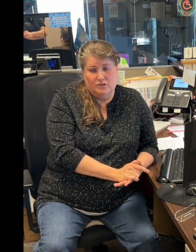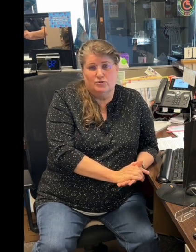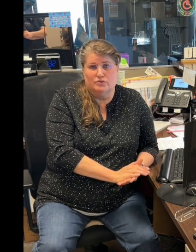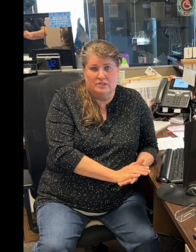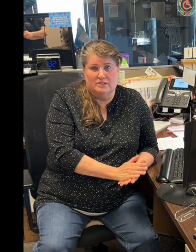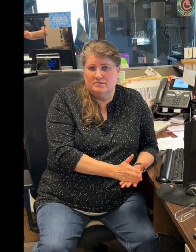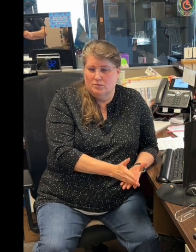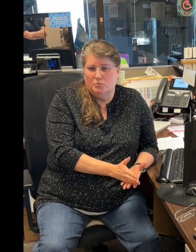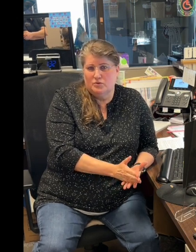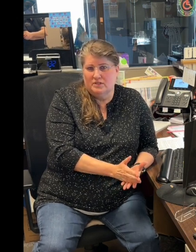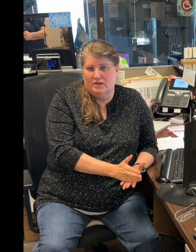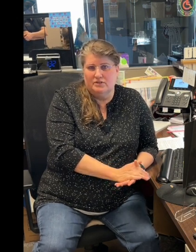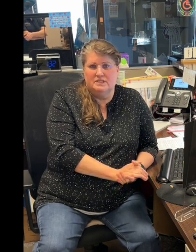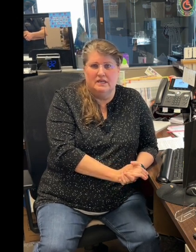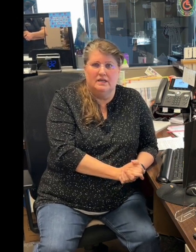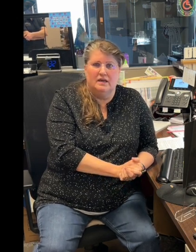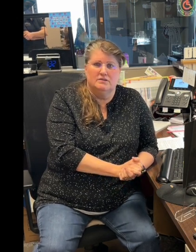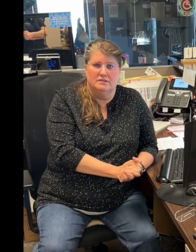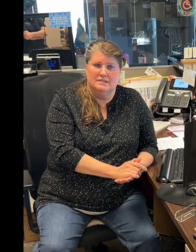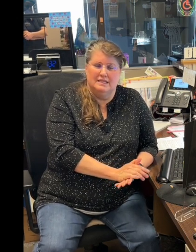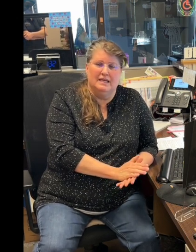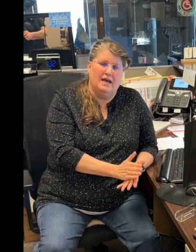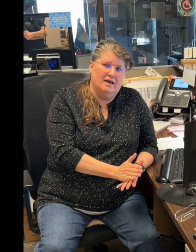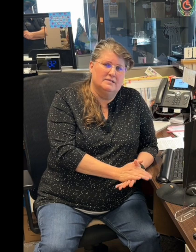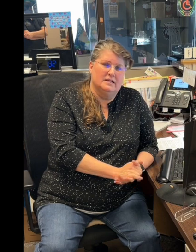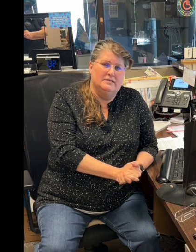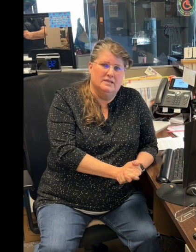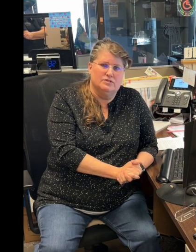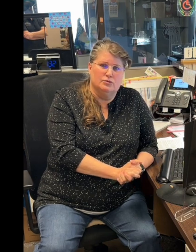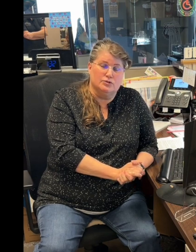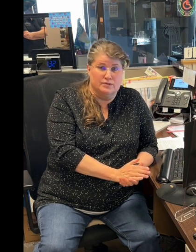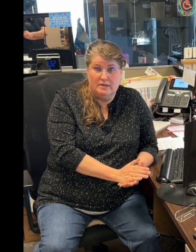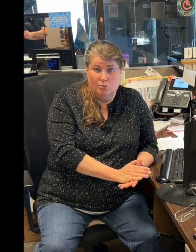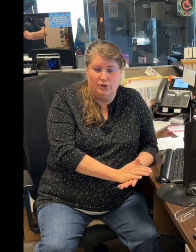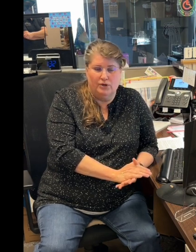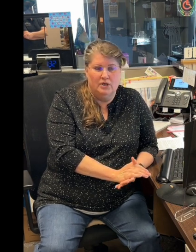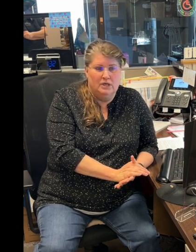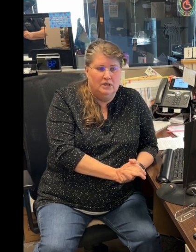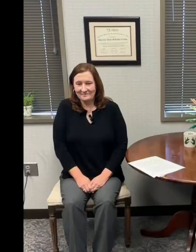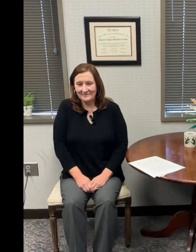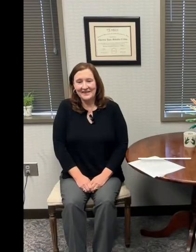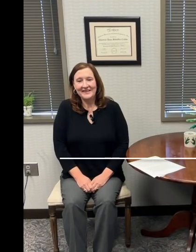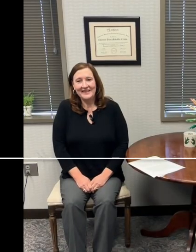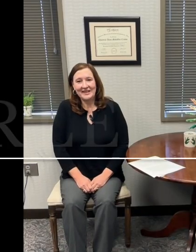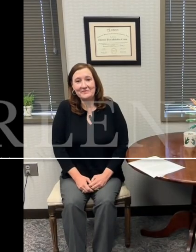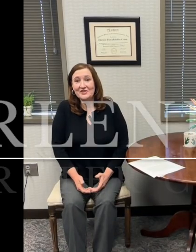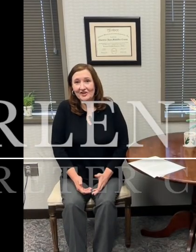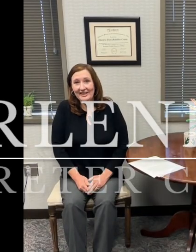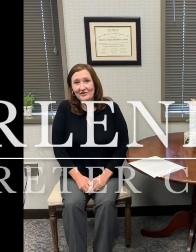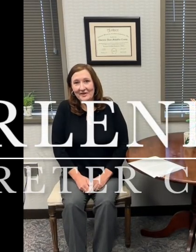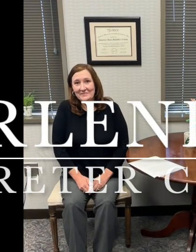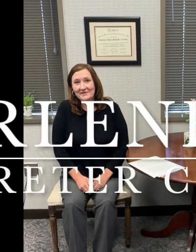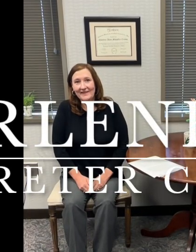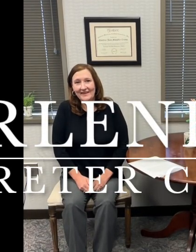socials because mostly every state and city has a DEA social somewhere I'm Charlene Crump